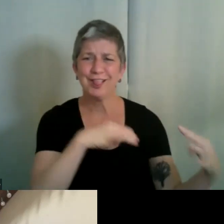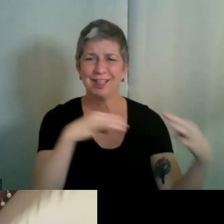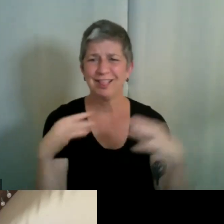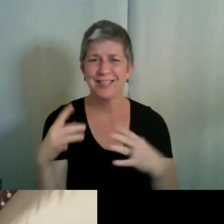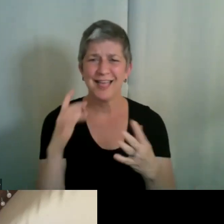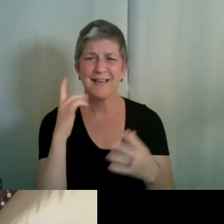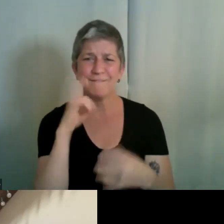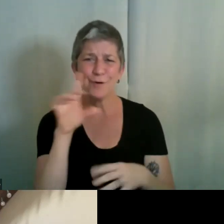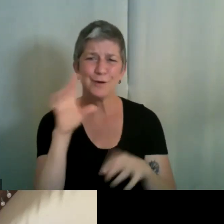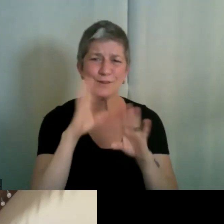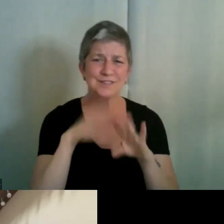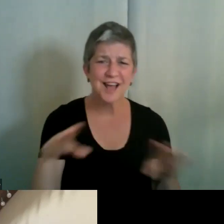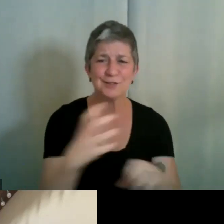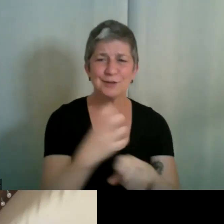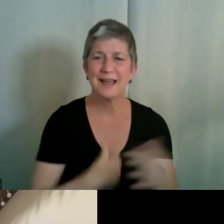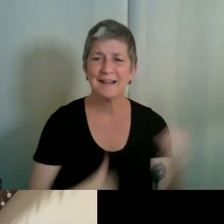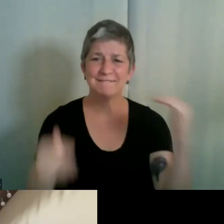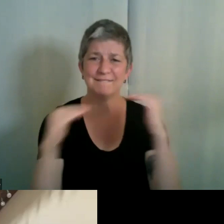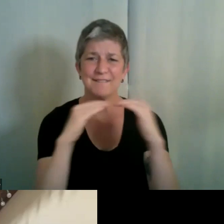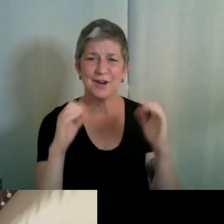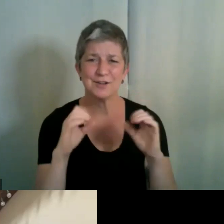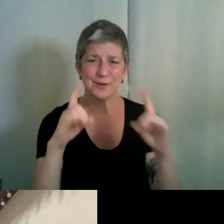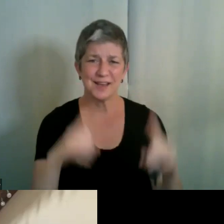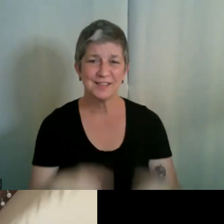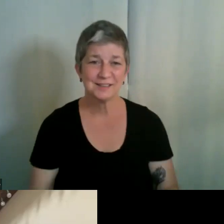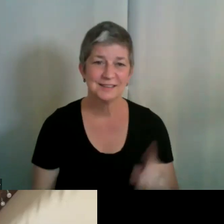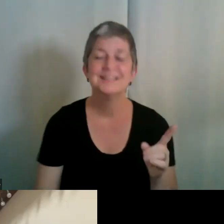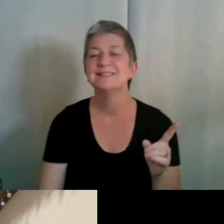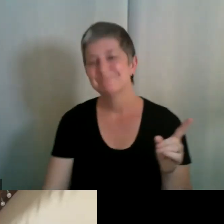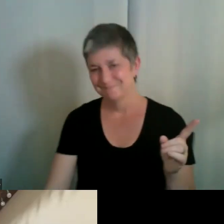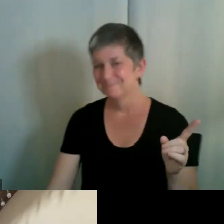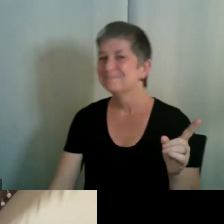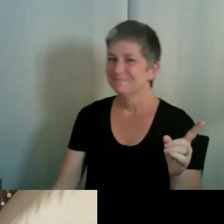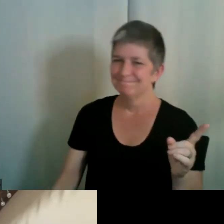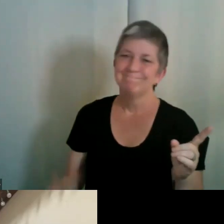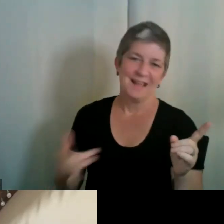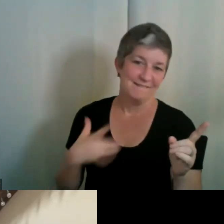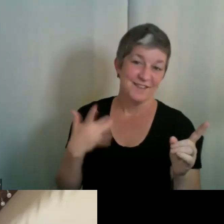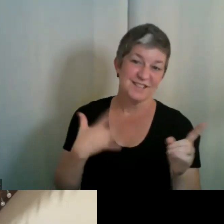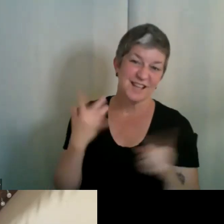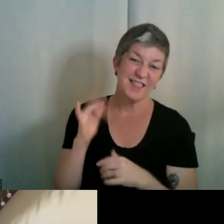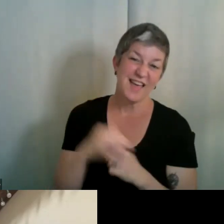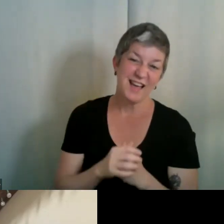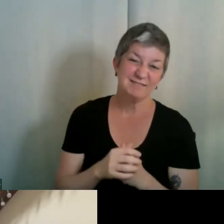child to get a fair education. That's what it feels like. Yeah,